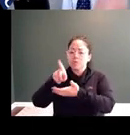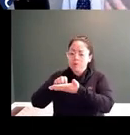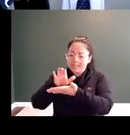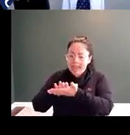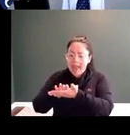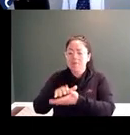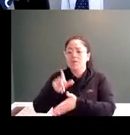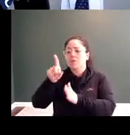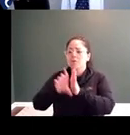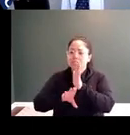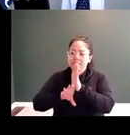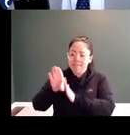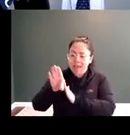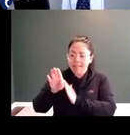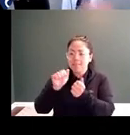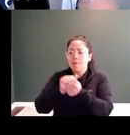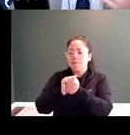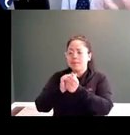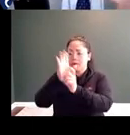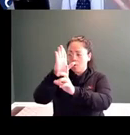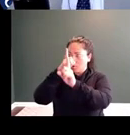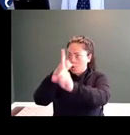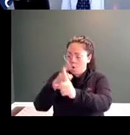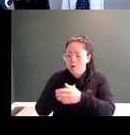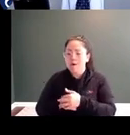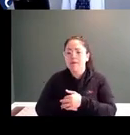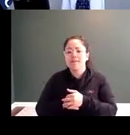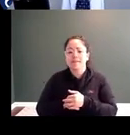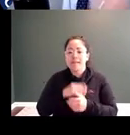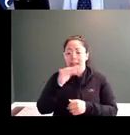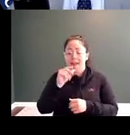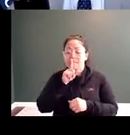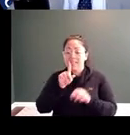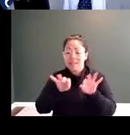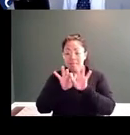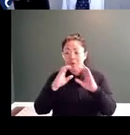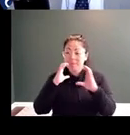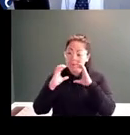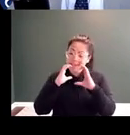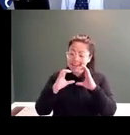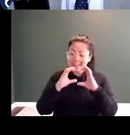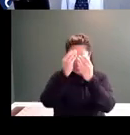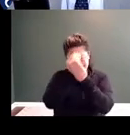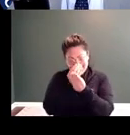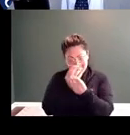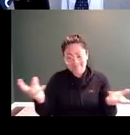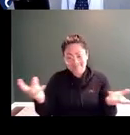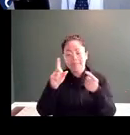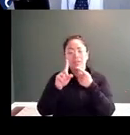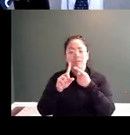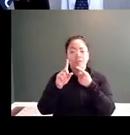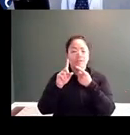with your vision in mind and communicate it. Communicate it to your employees.